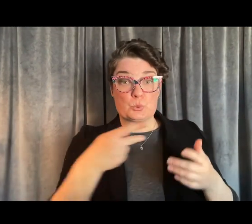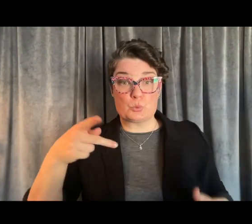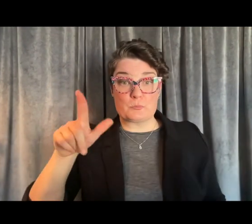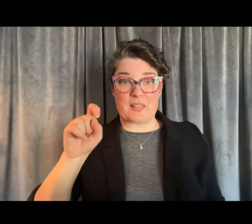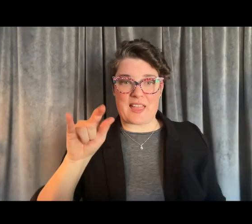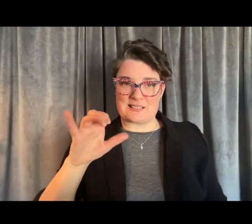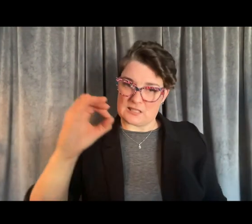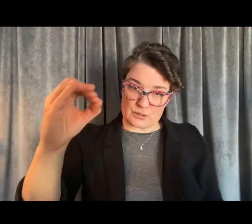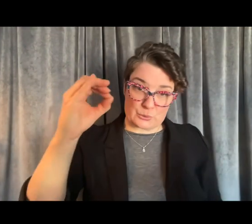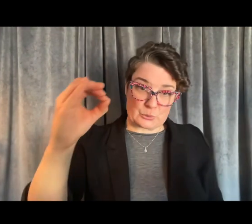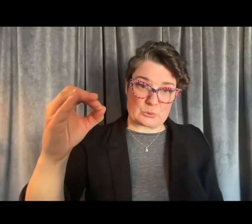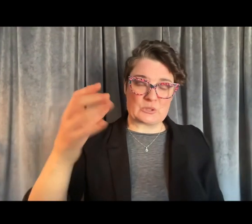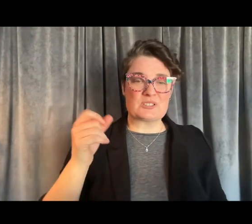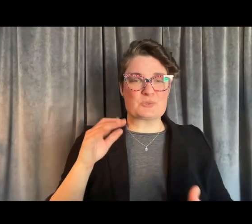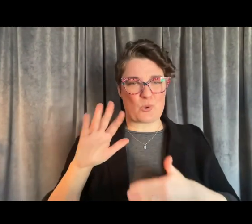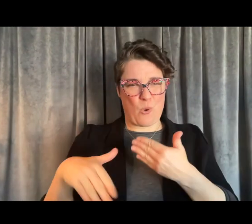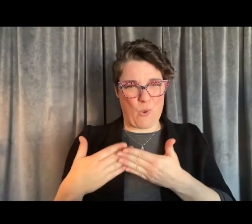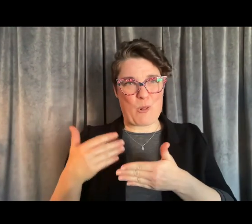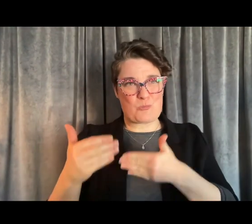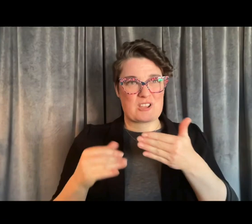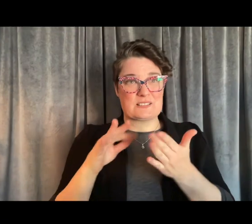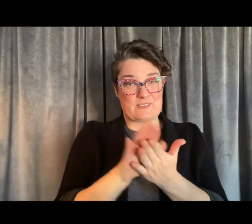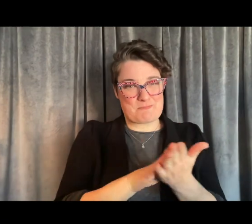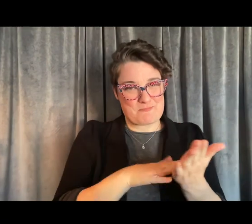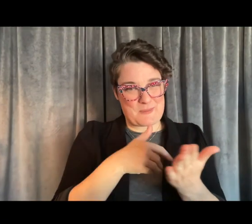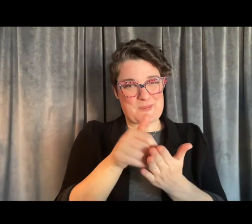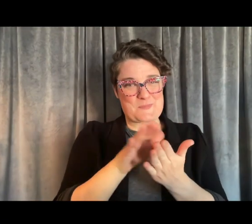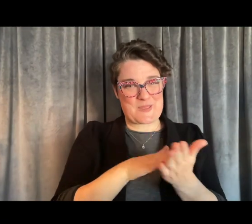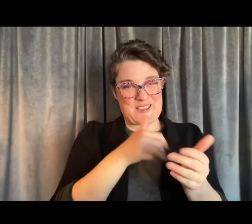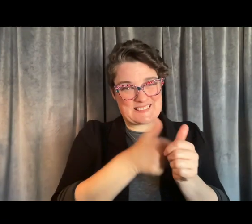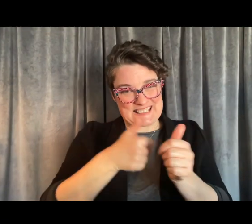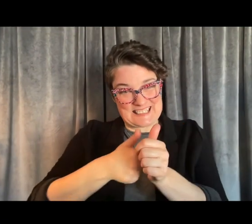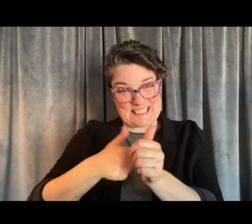And so there was this whole process of painting each sign.